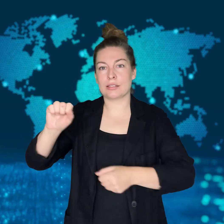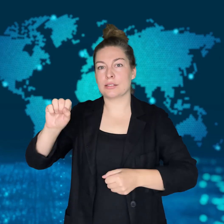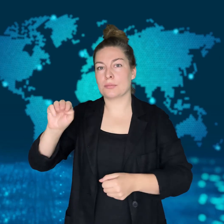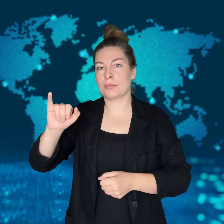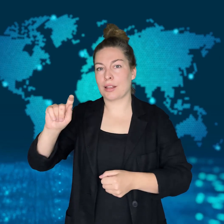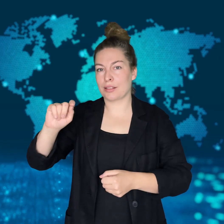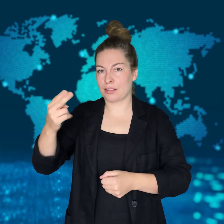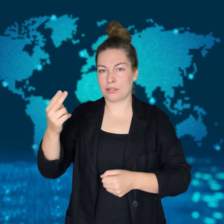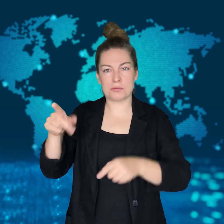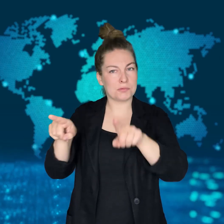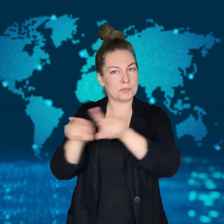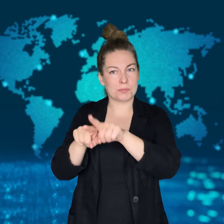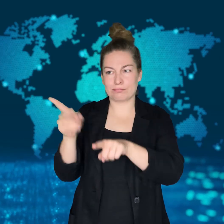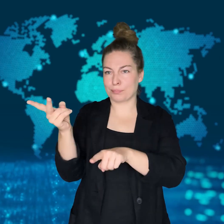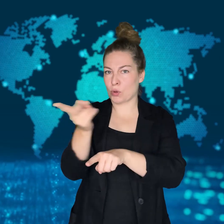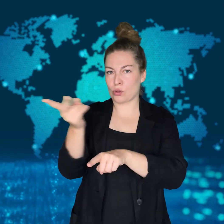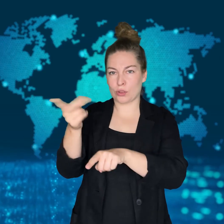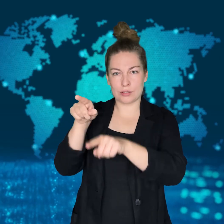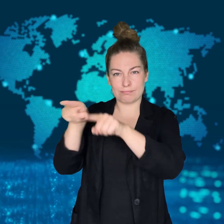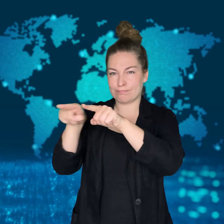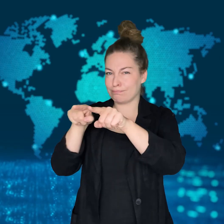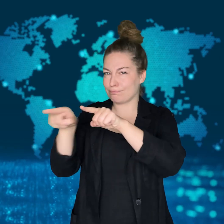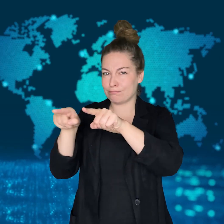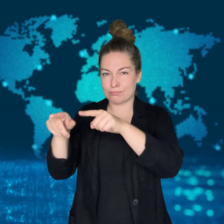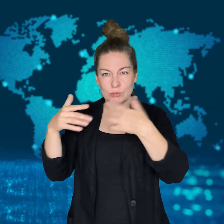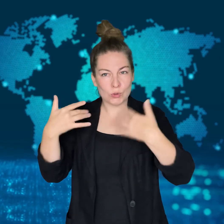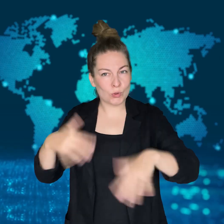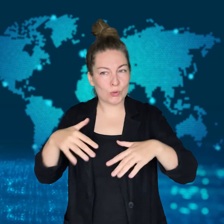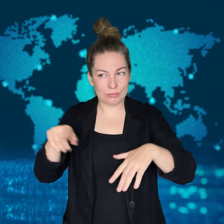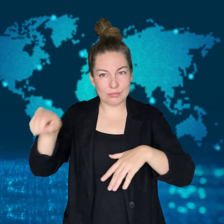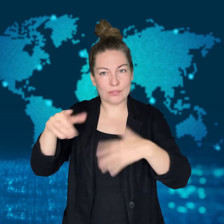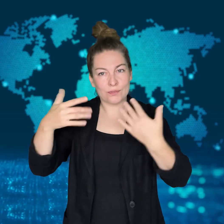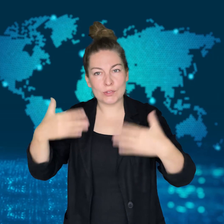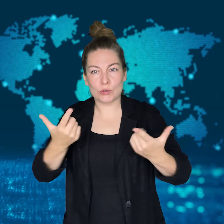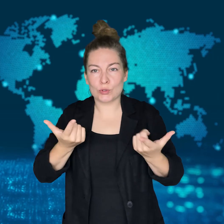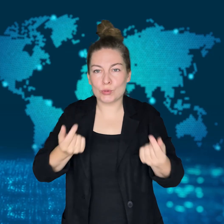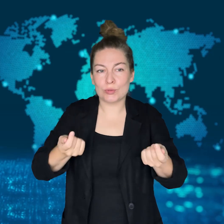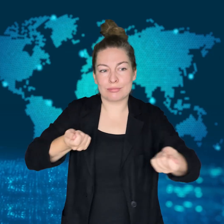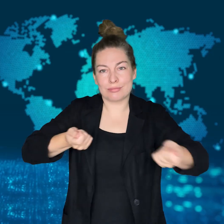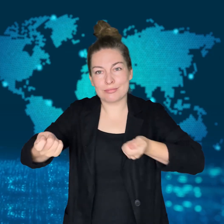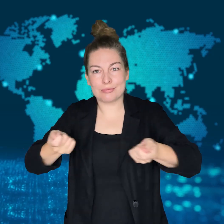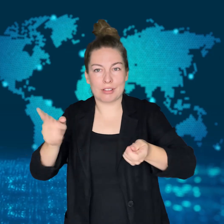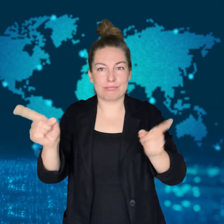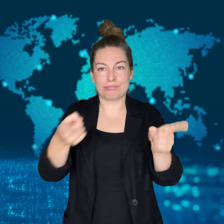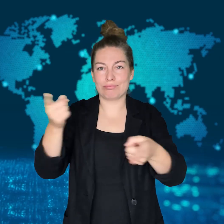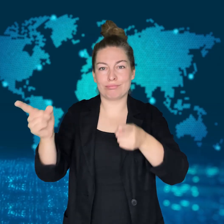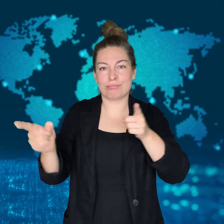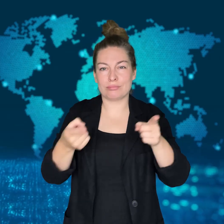Men recruited for the events described the "middleman"